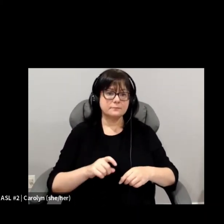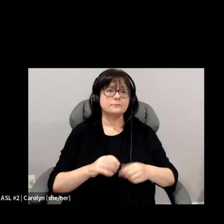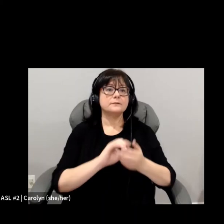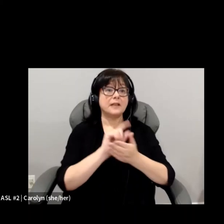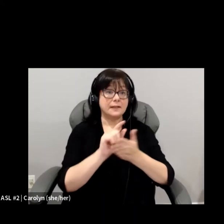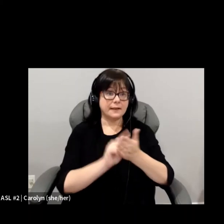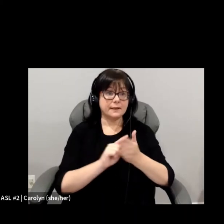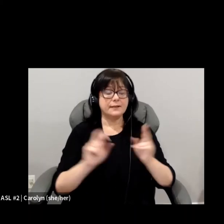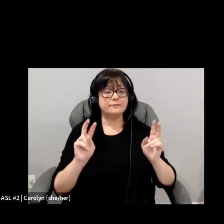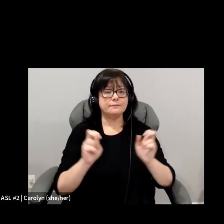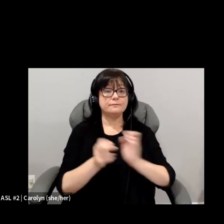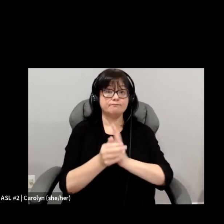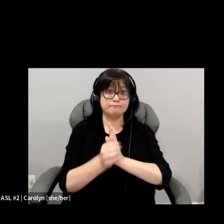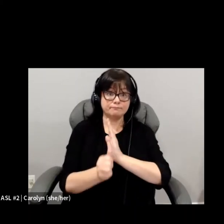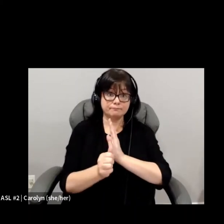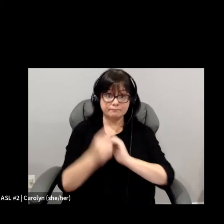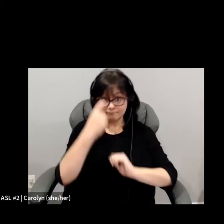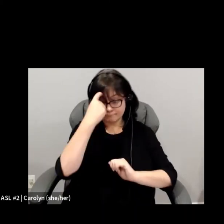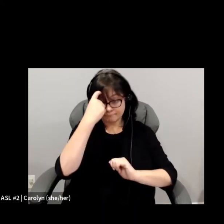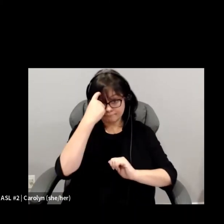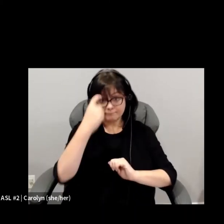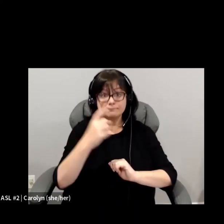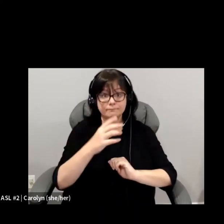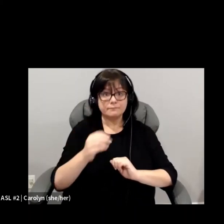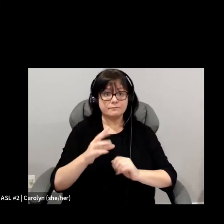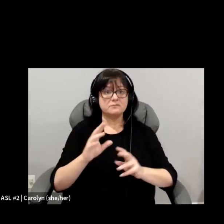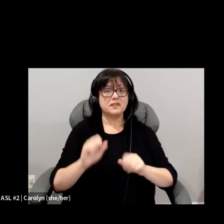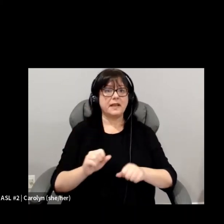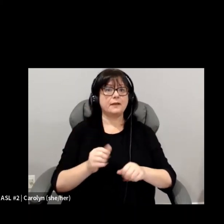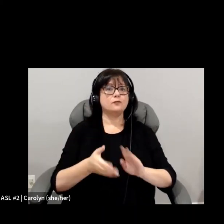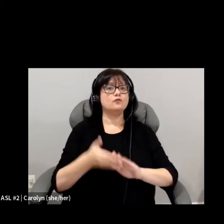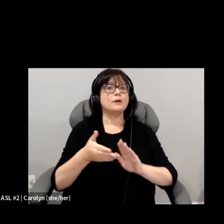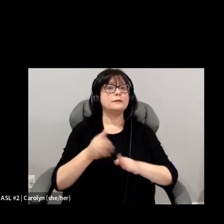THE LAWS OF CANADA AND ITS PROVINCES.